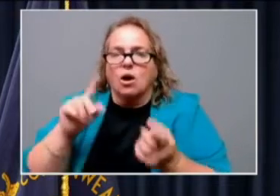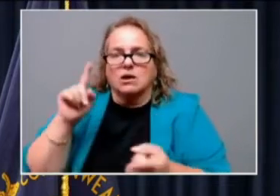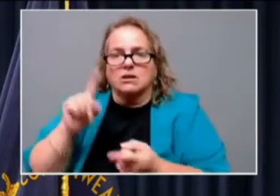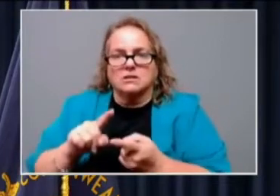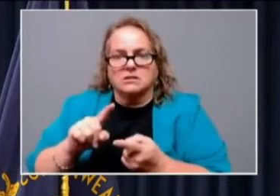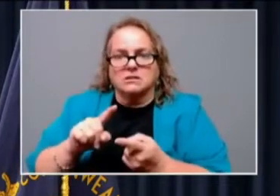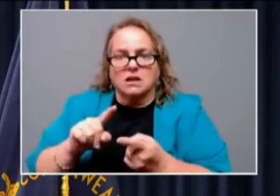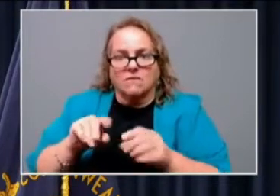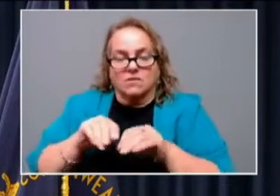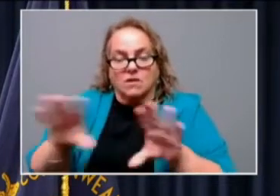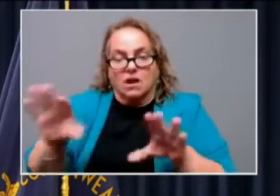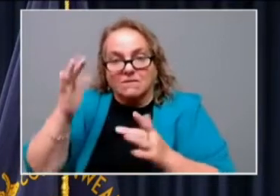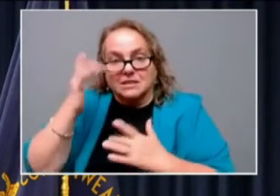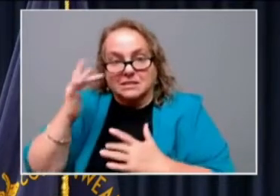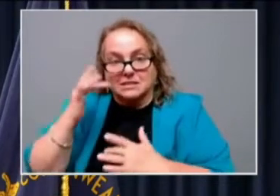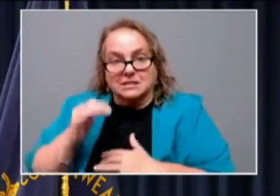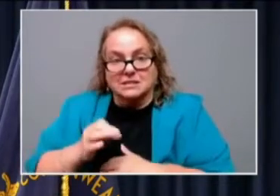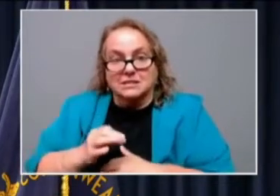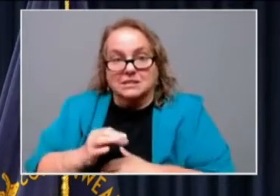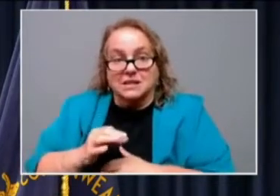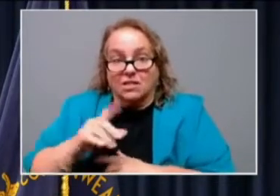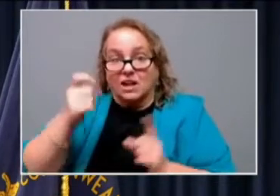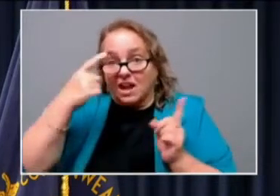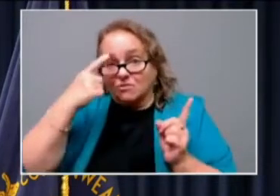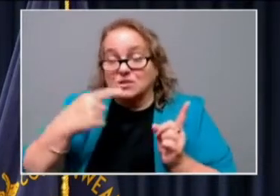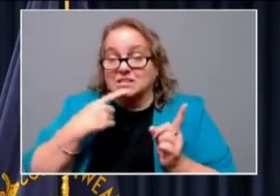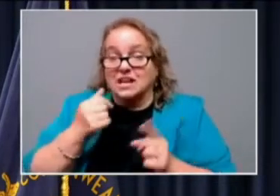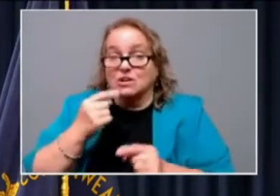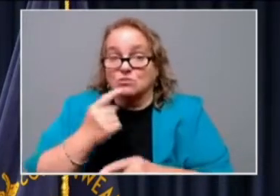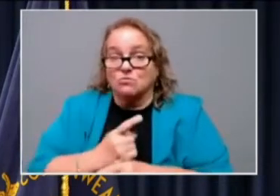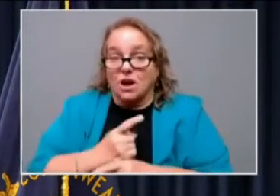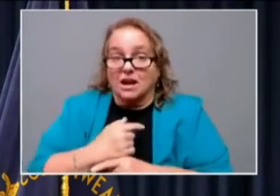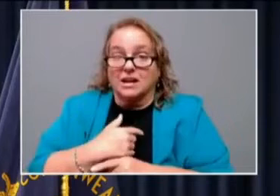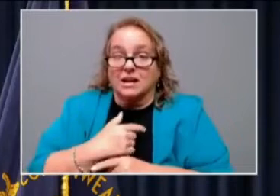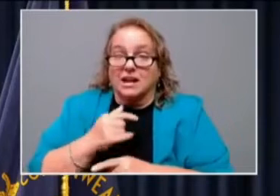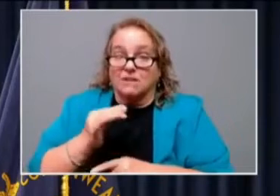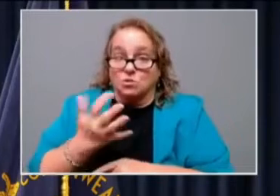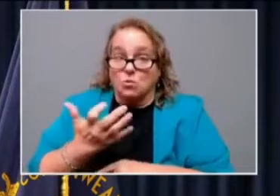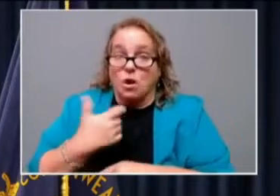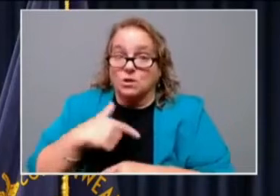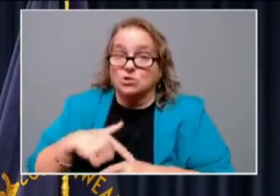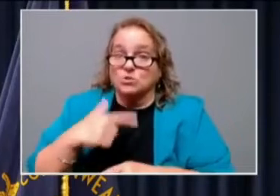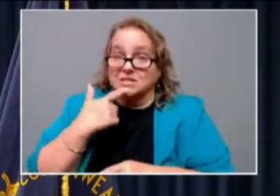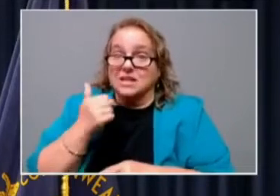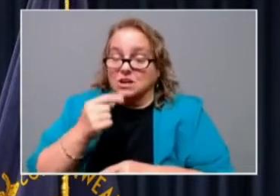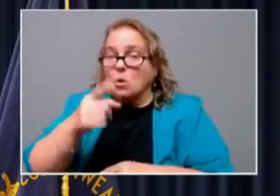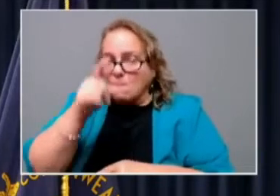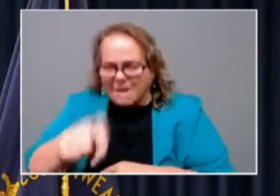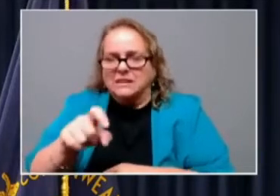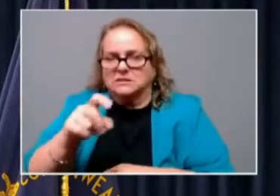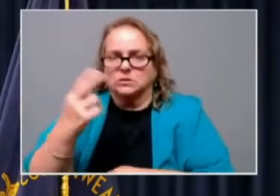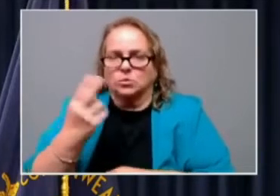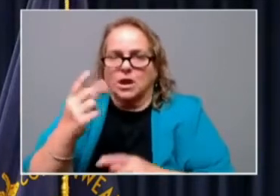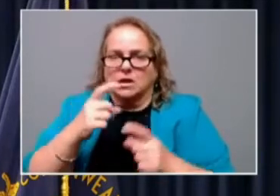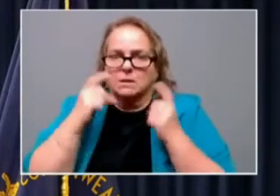said it more gently, I could I could match his intensity for sure. You have to wear these masks when you're in school. That's how kids stay in school.